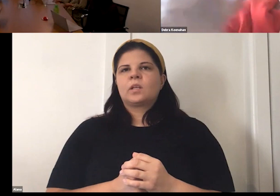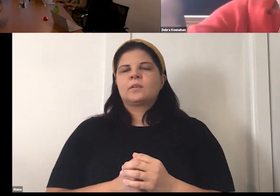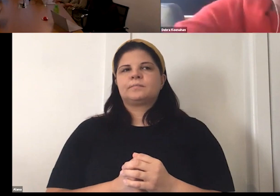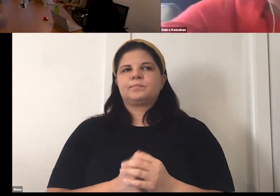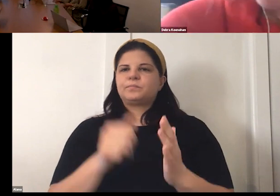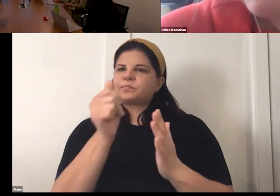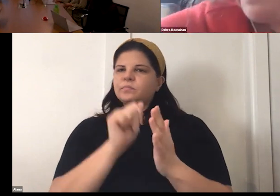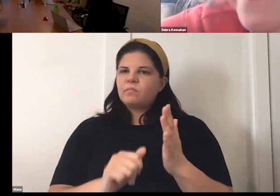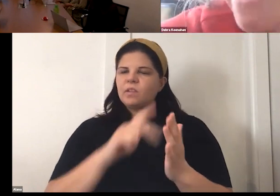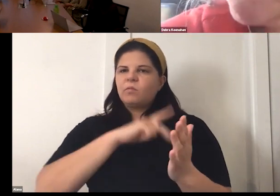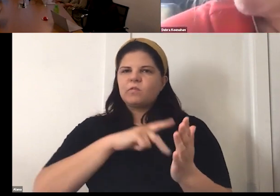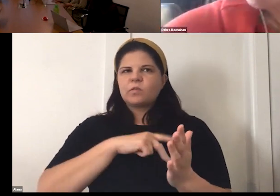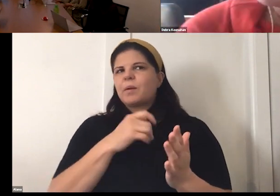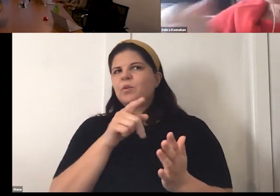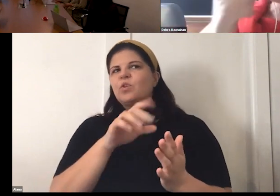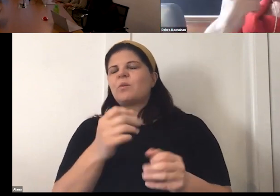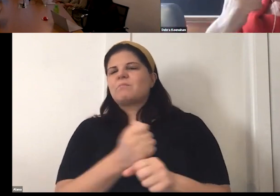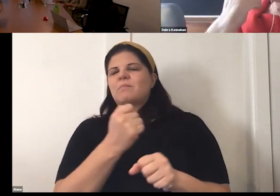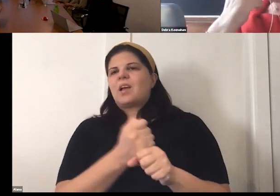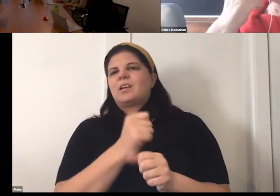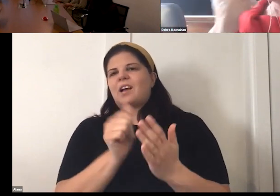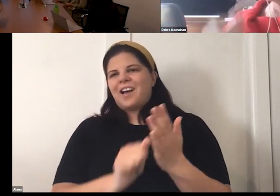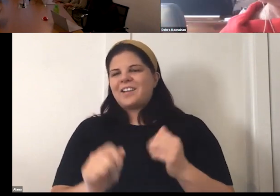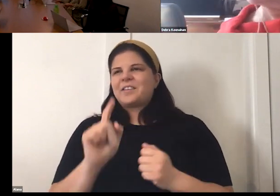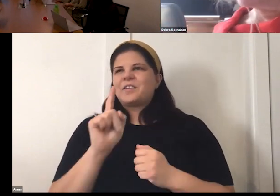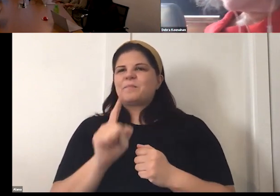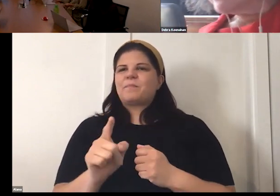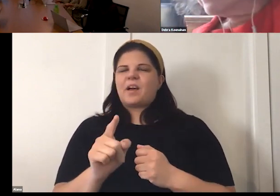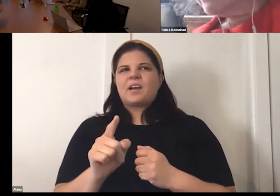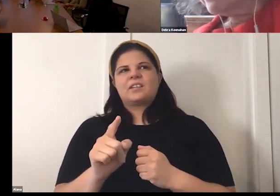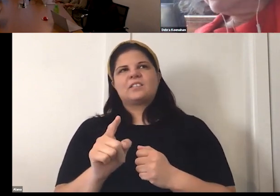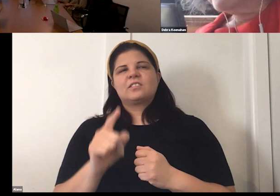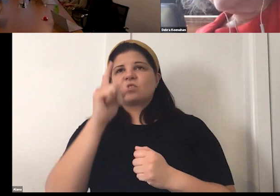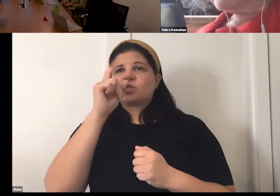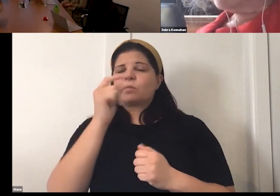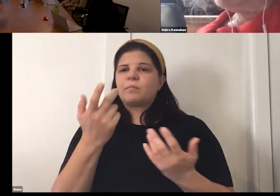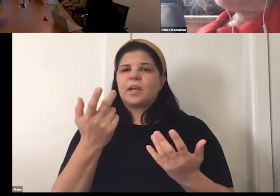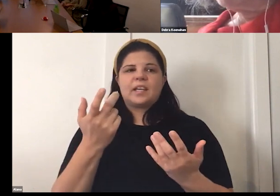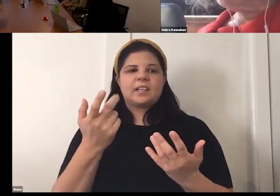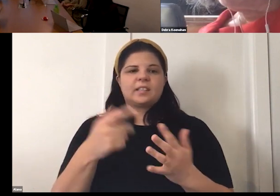perhaps a way of thinking because it is someone could be a drama turg, a theatre director,